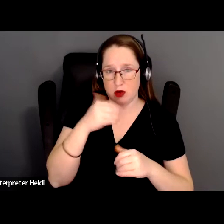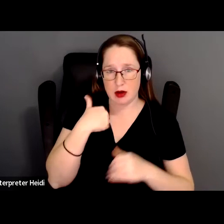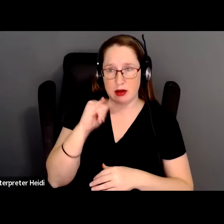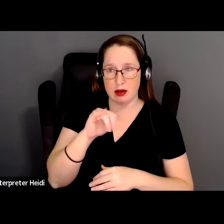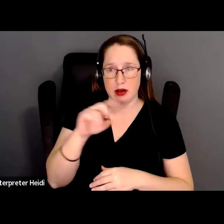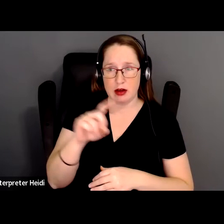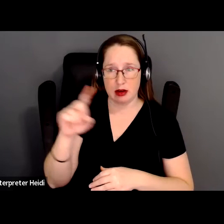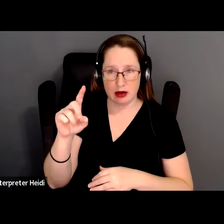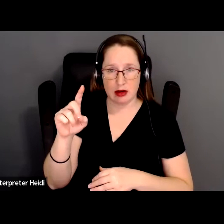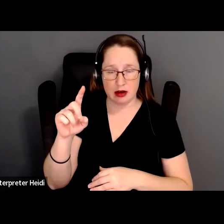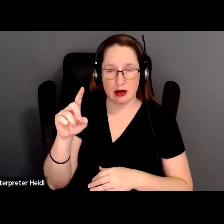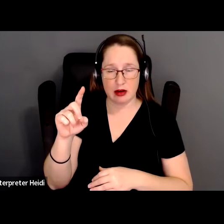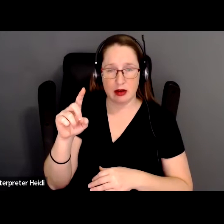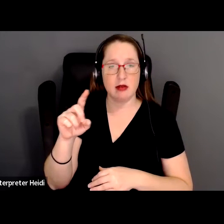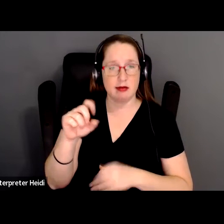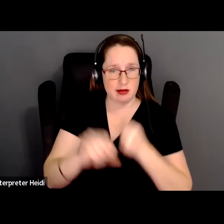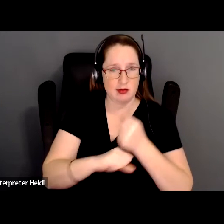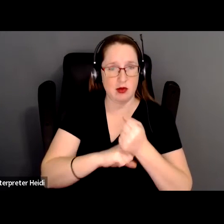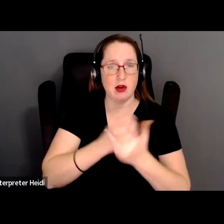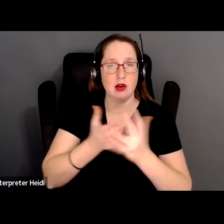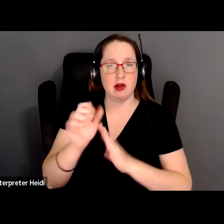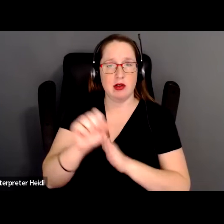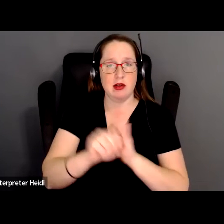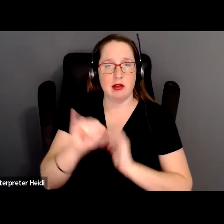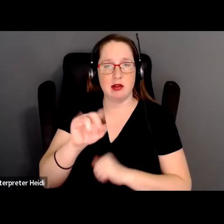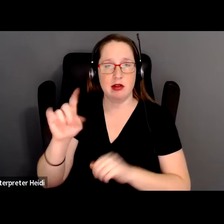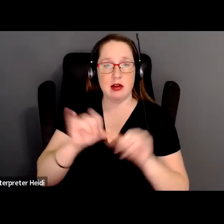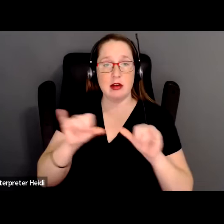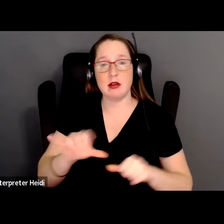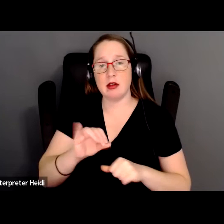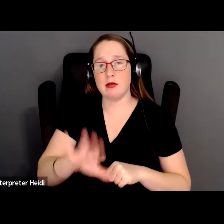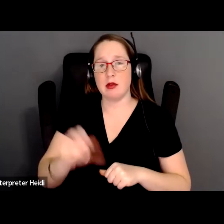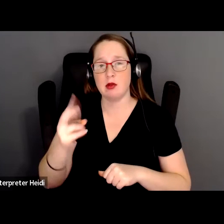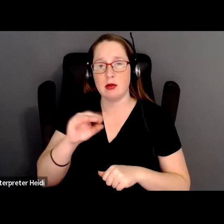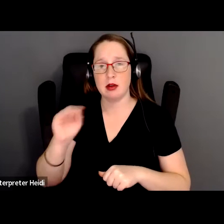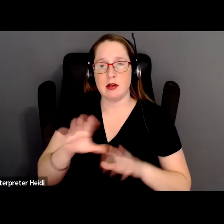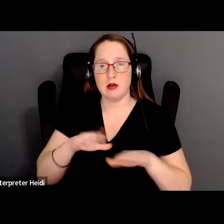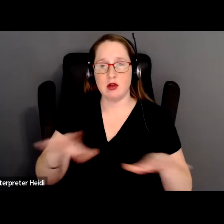developmental disabilities are supported by state idd systems in about 12% of children are supported